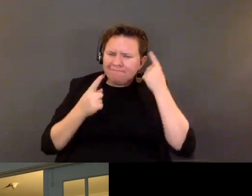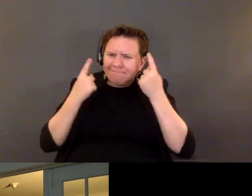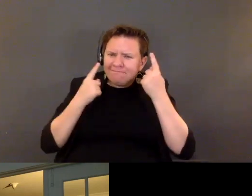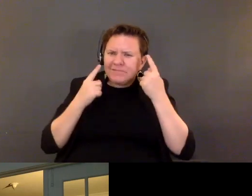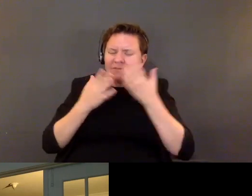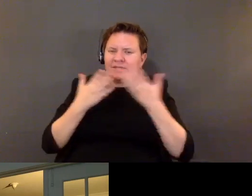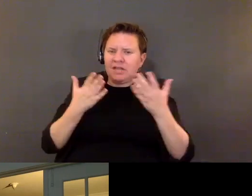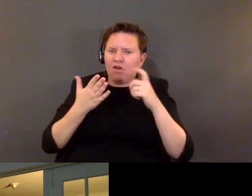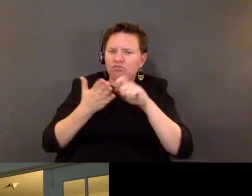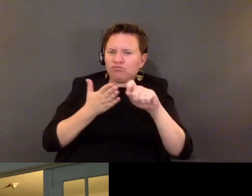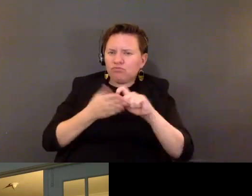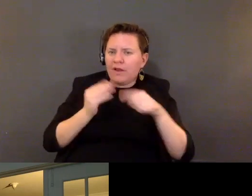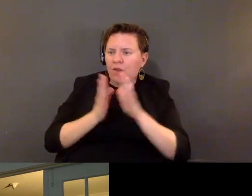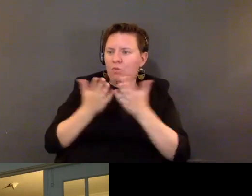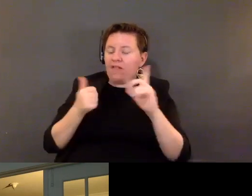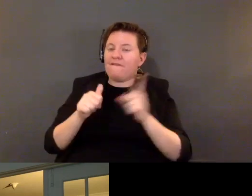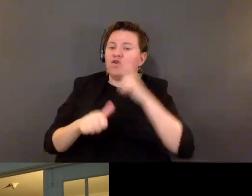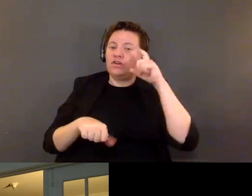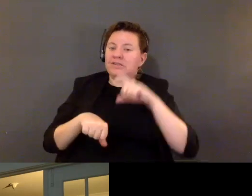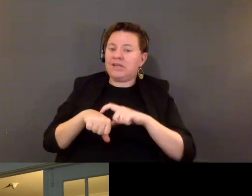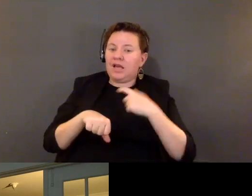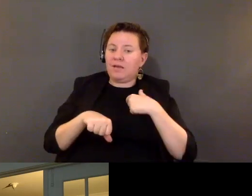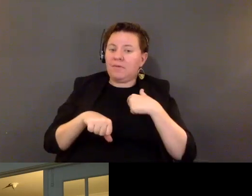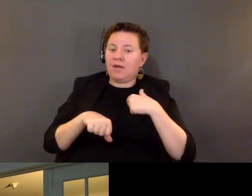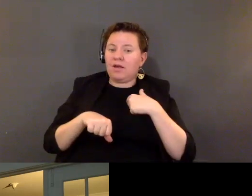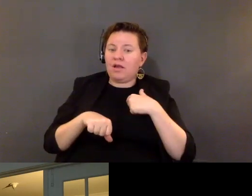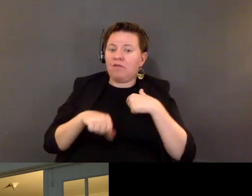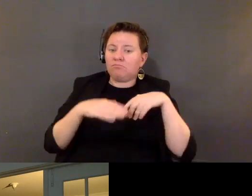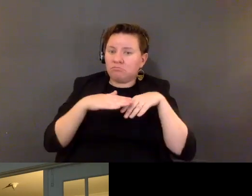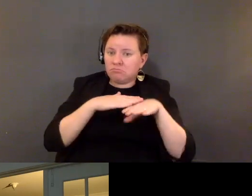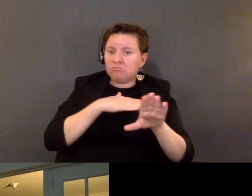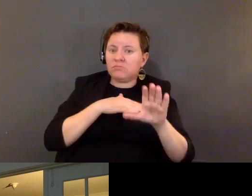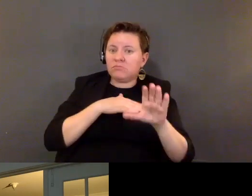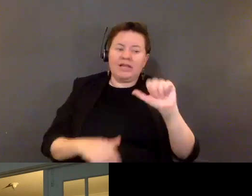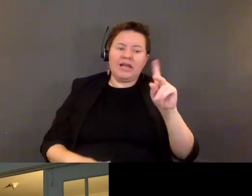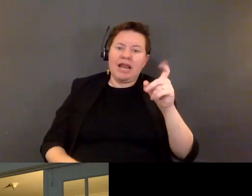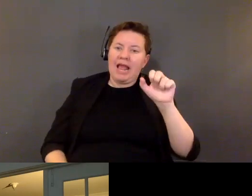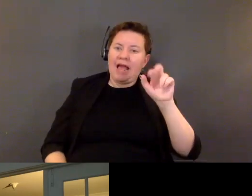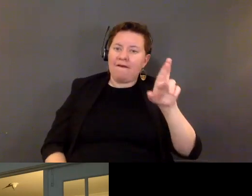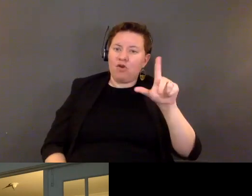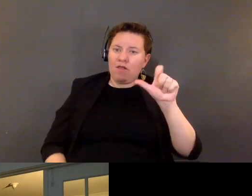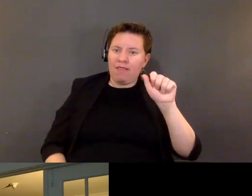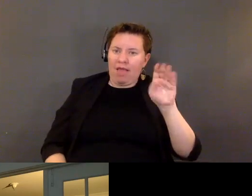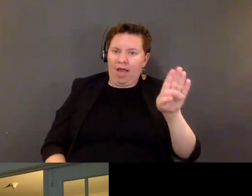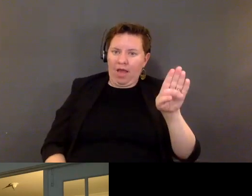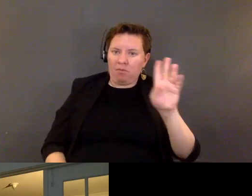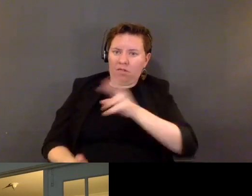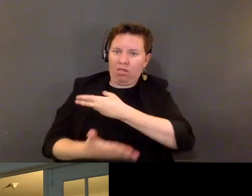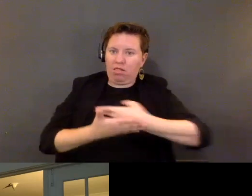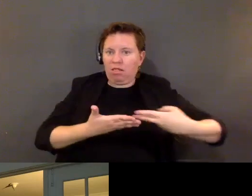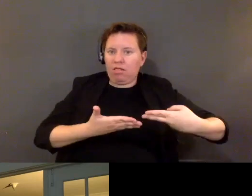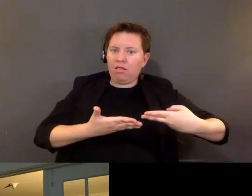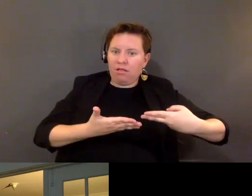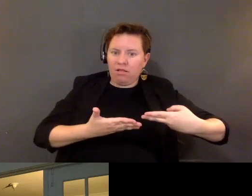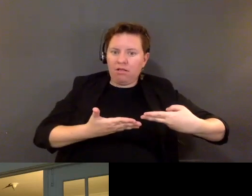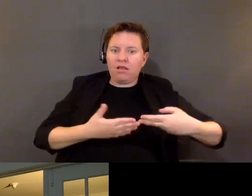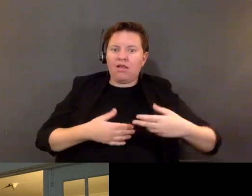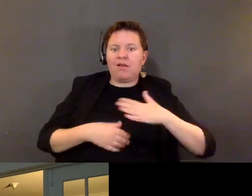in the book which is the first time i ever went into cadaver lab and well my time in cadaver lab